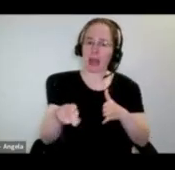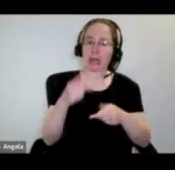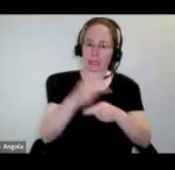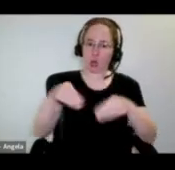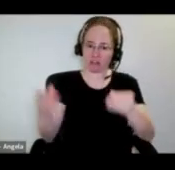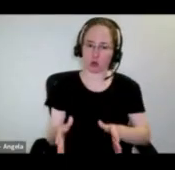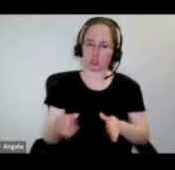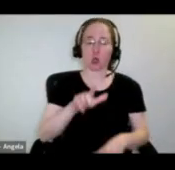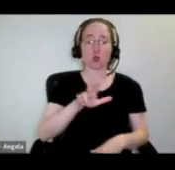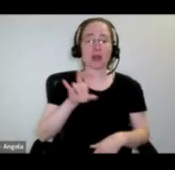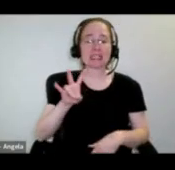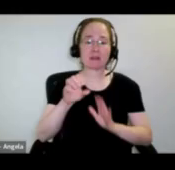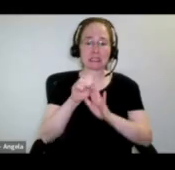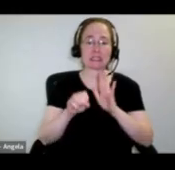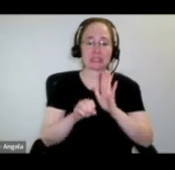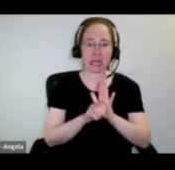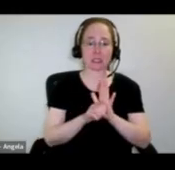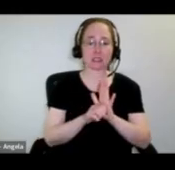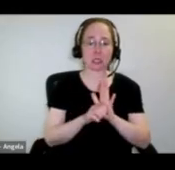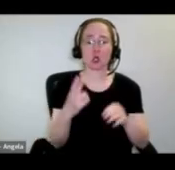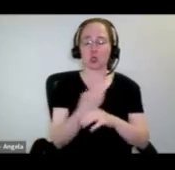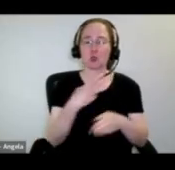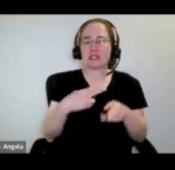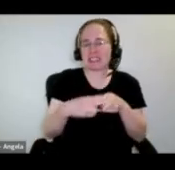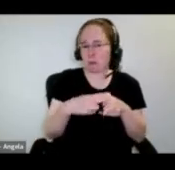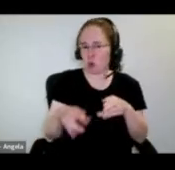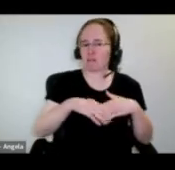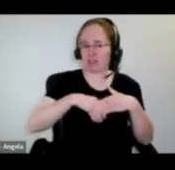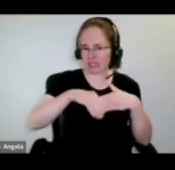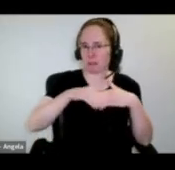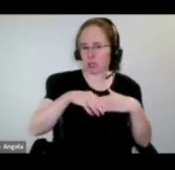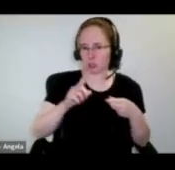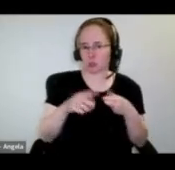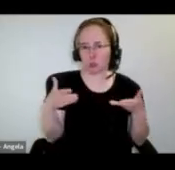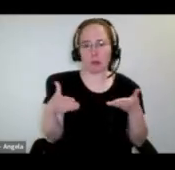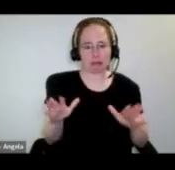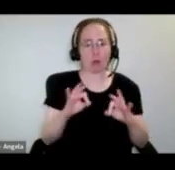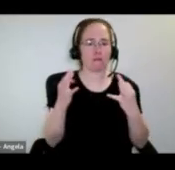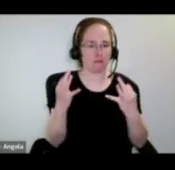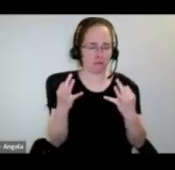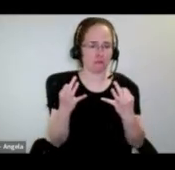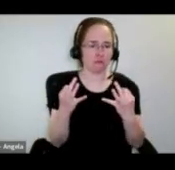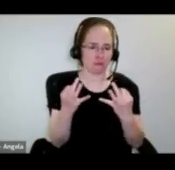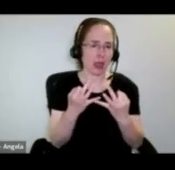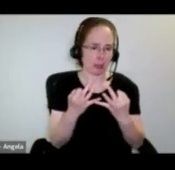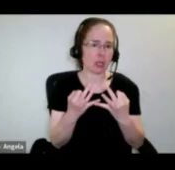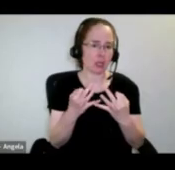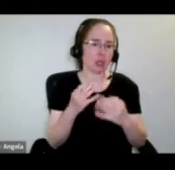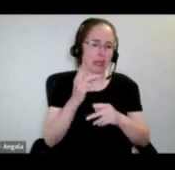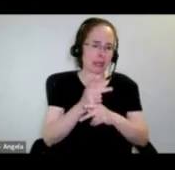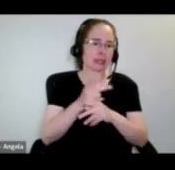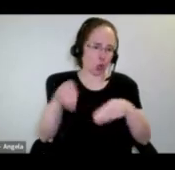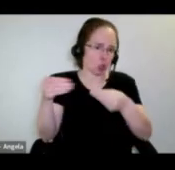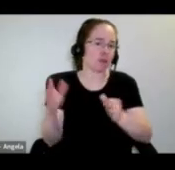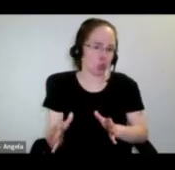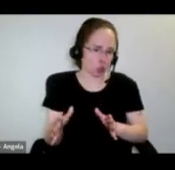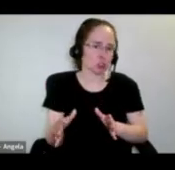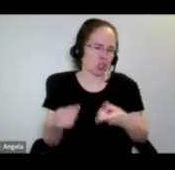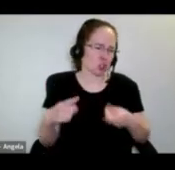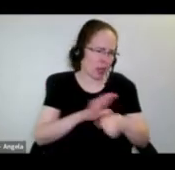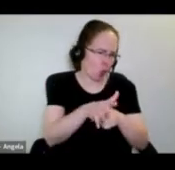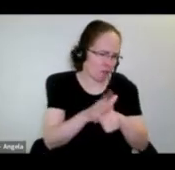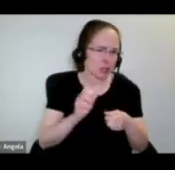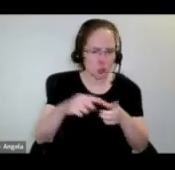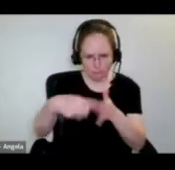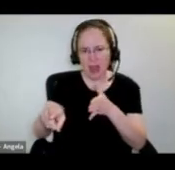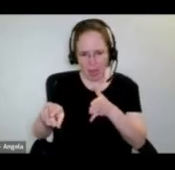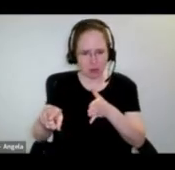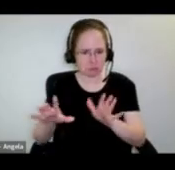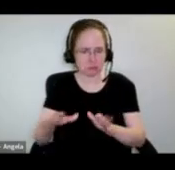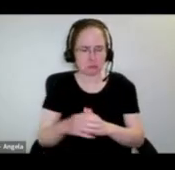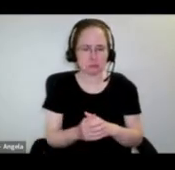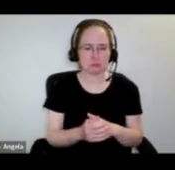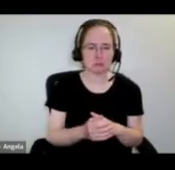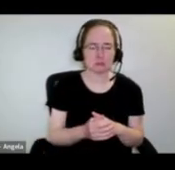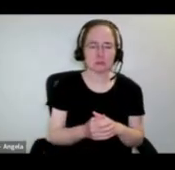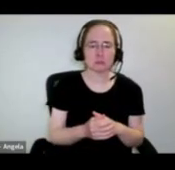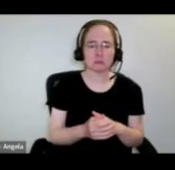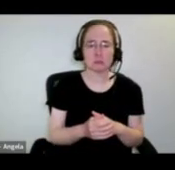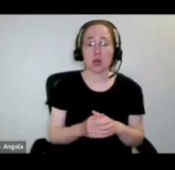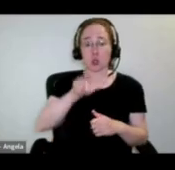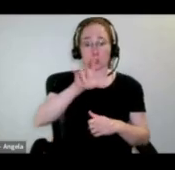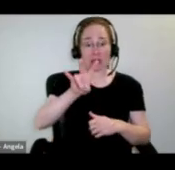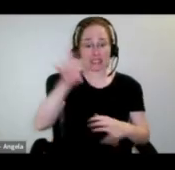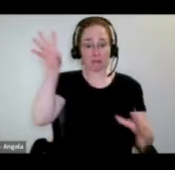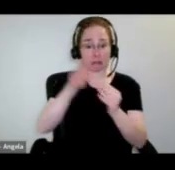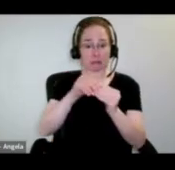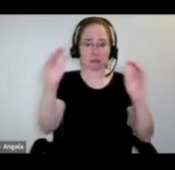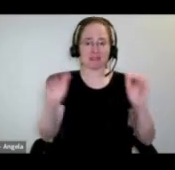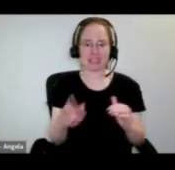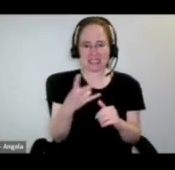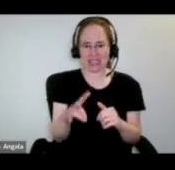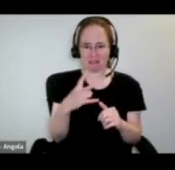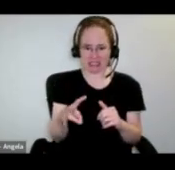Valerie Bradley: During COVID, we saw a growth in paid caregivers. 27 of the states used their temporary flexibilities allowed during COVID time to allow family caregivers to be paid providers.